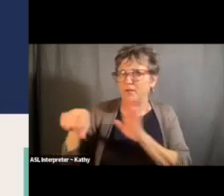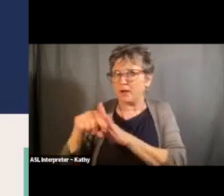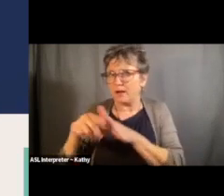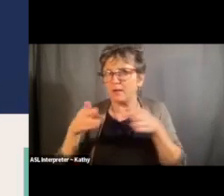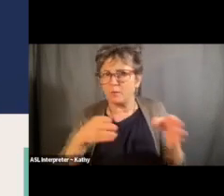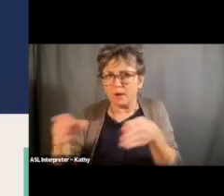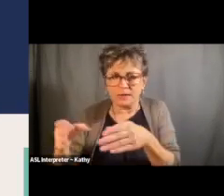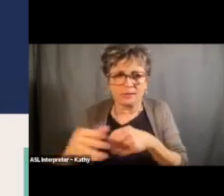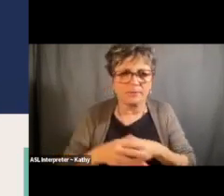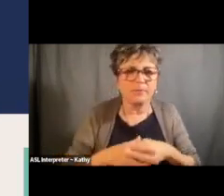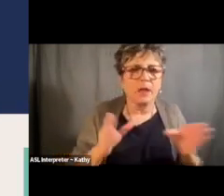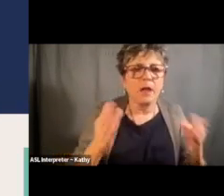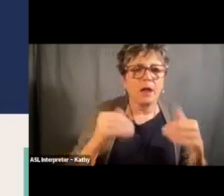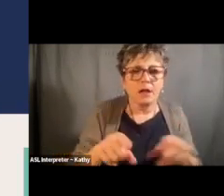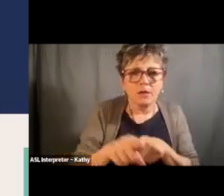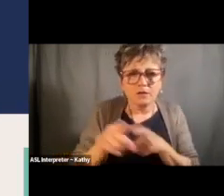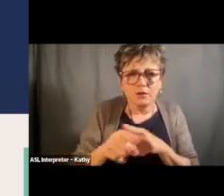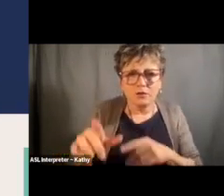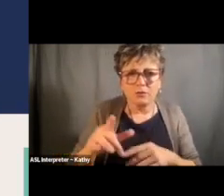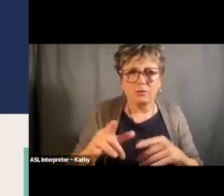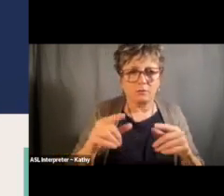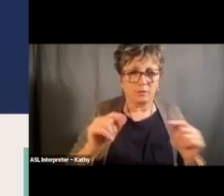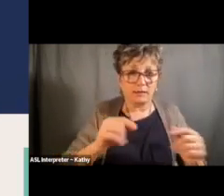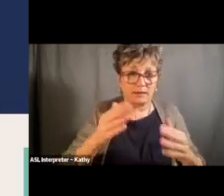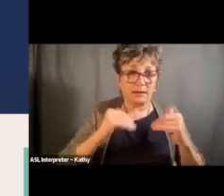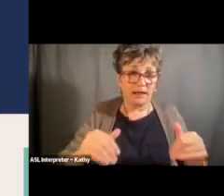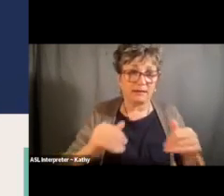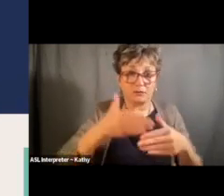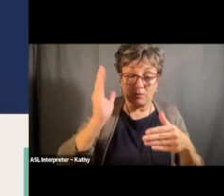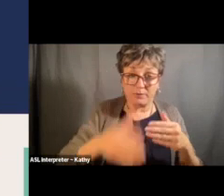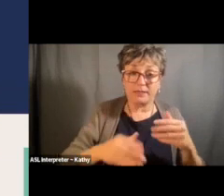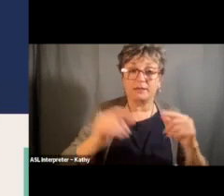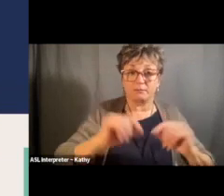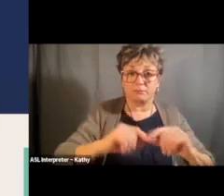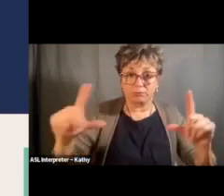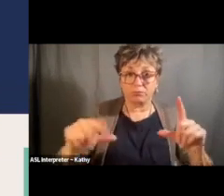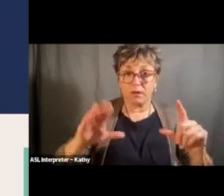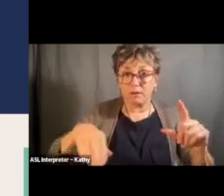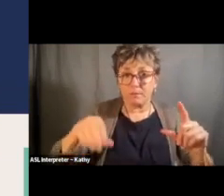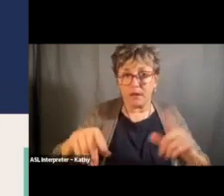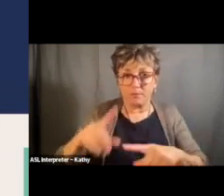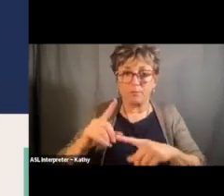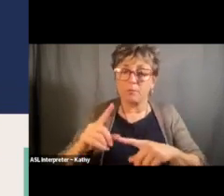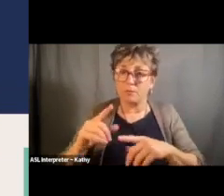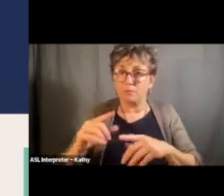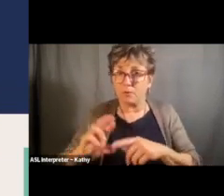View, Edit or Email. You can email your surveys to yourself or anybody you want. You can share